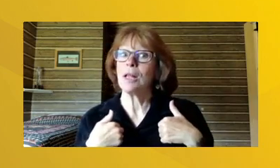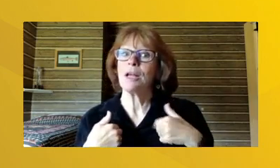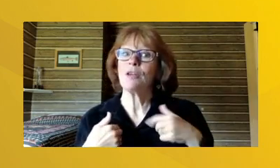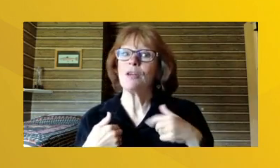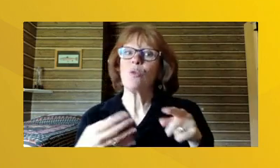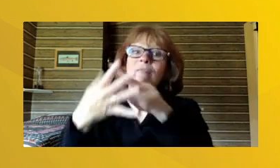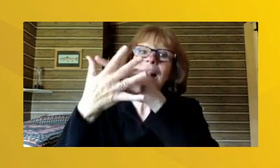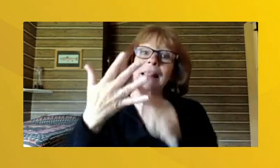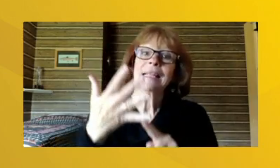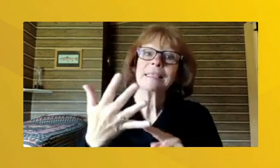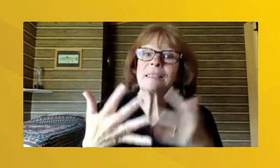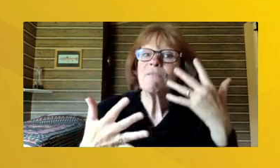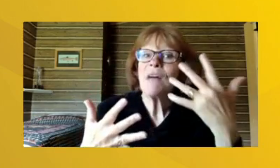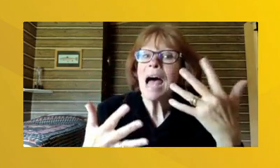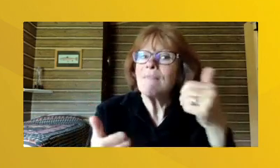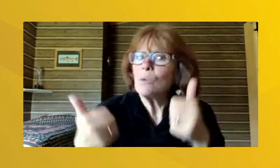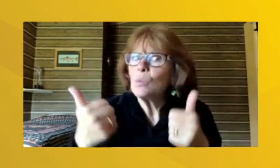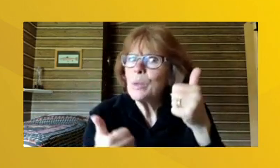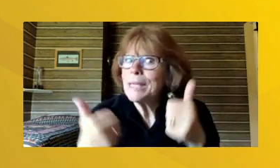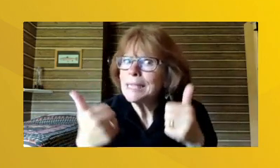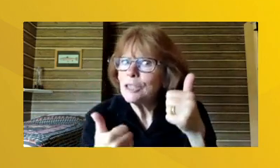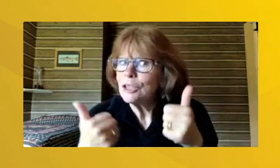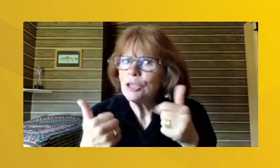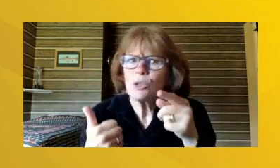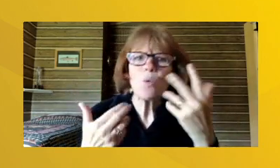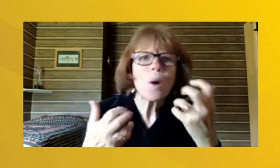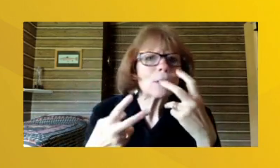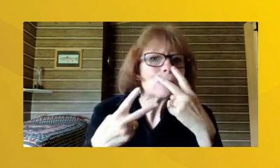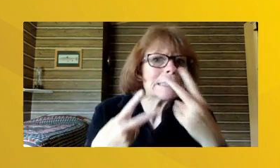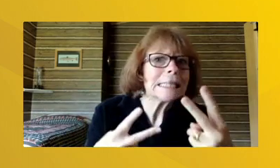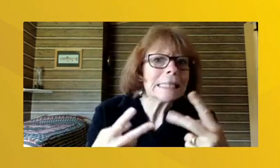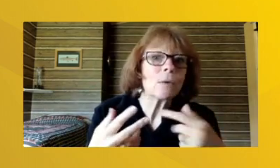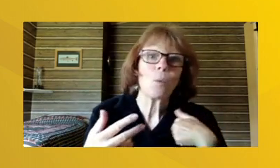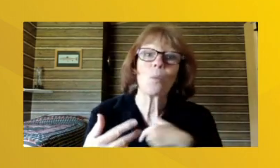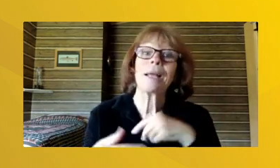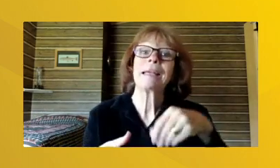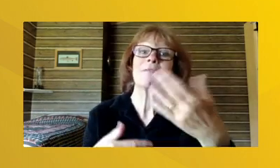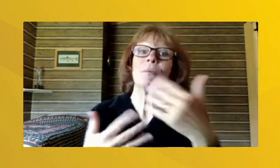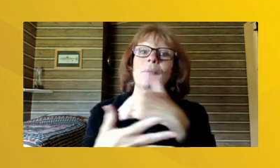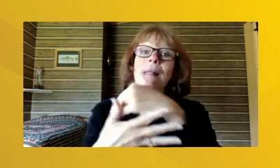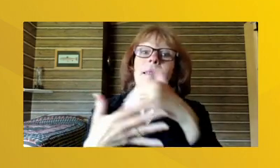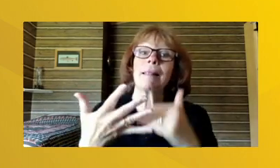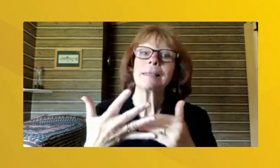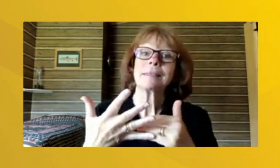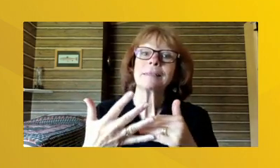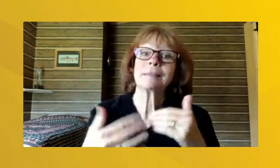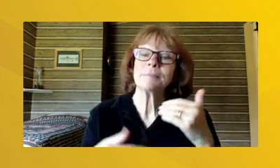So they get to pick what animal they want to see out of a list and then they get to